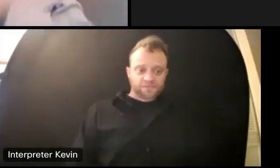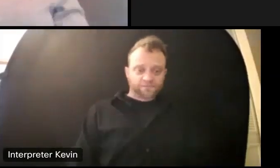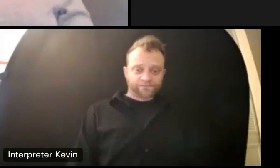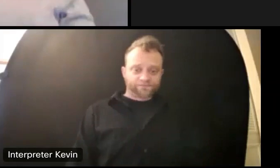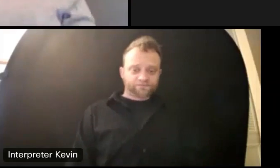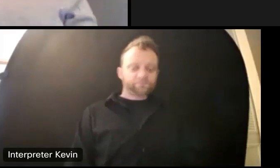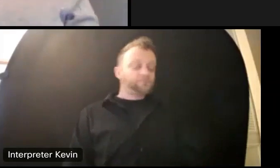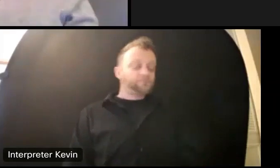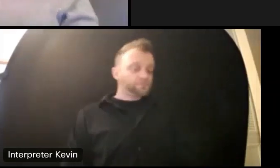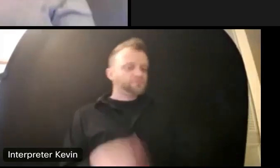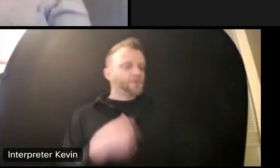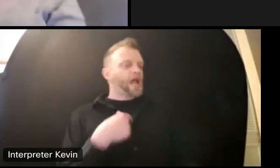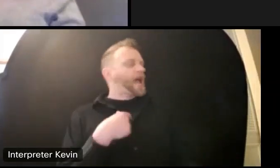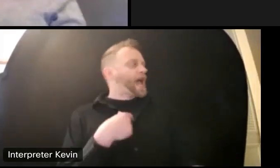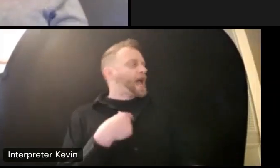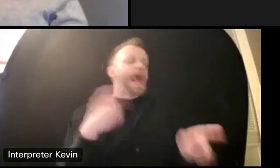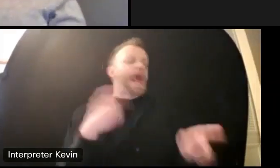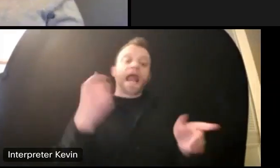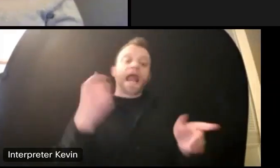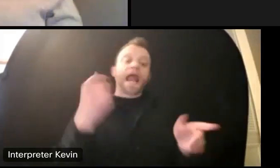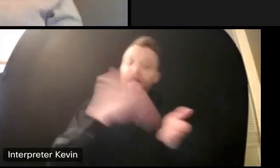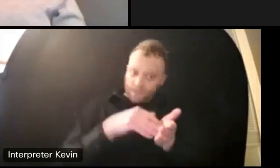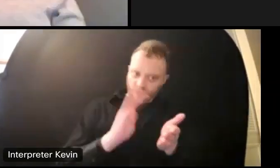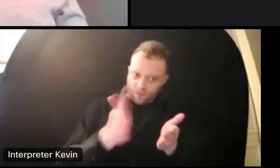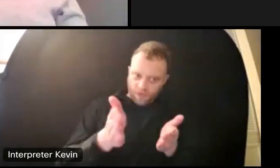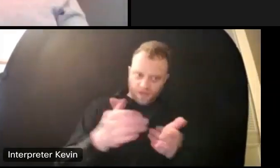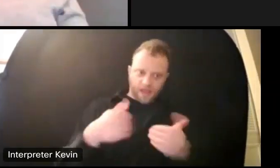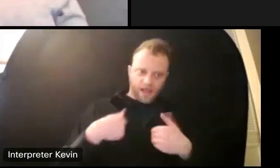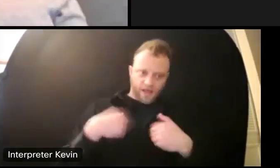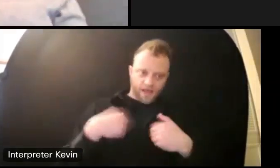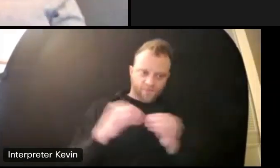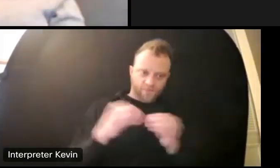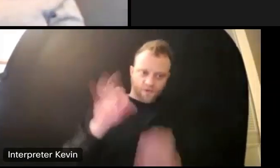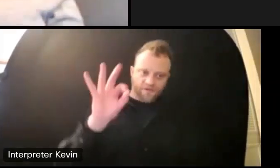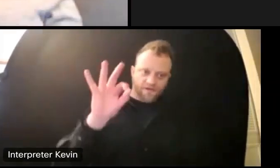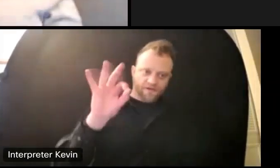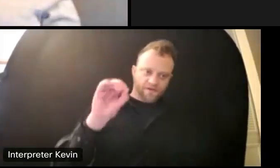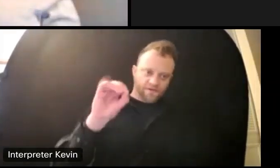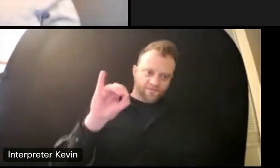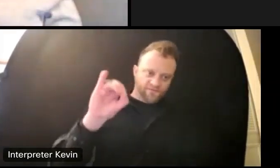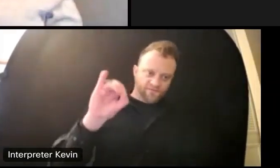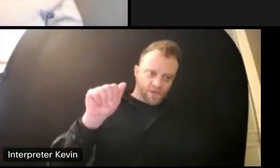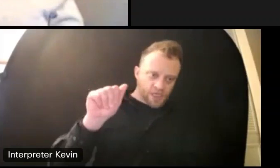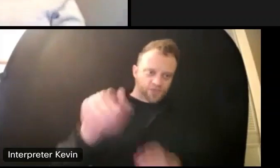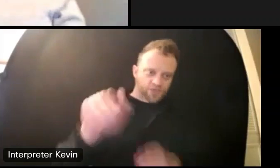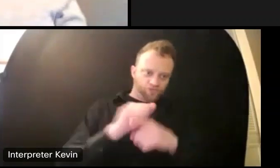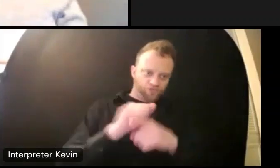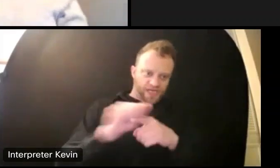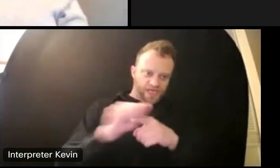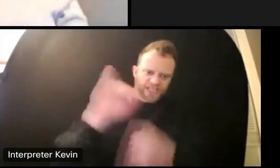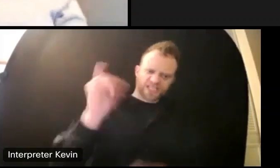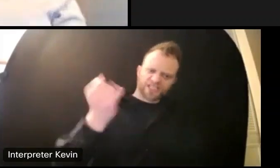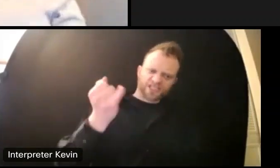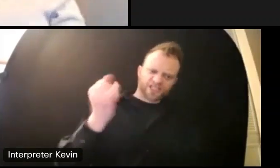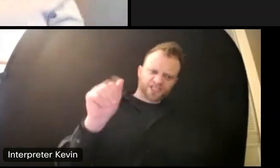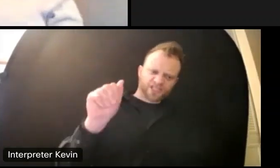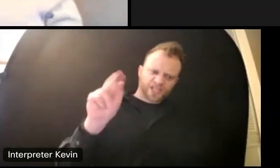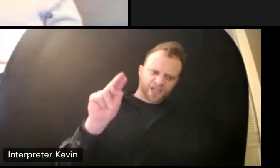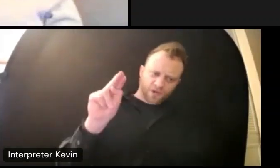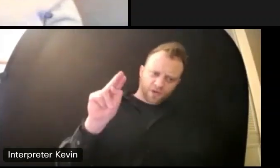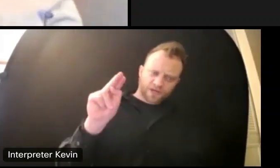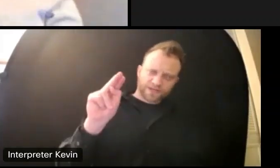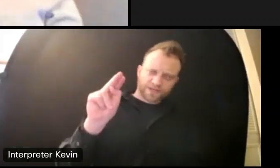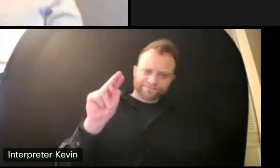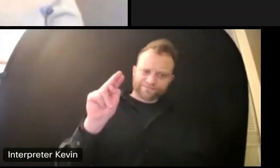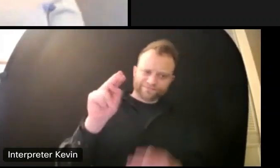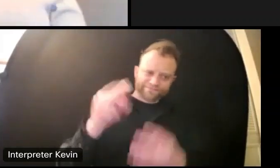and ... training once January, I think, we have it for either the end of January or early February